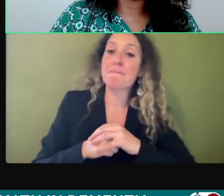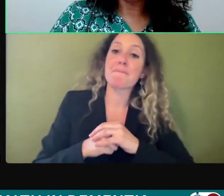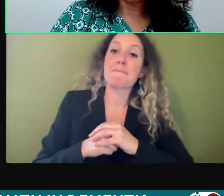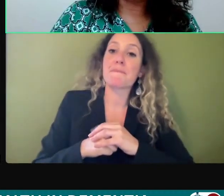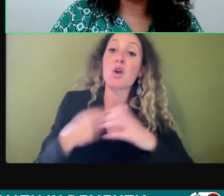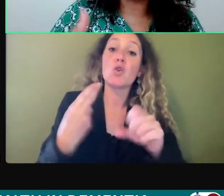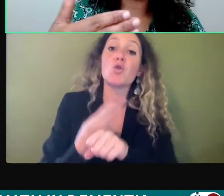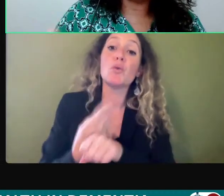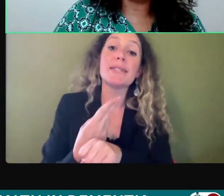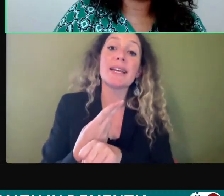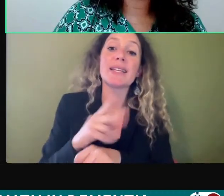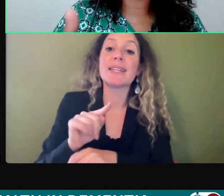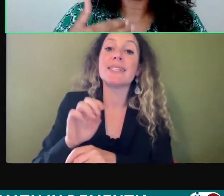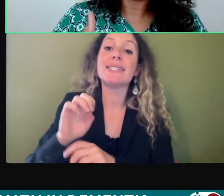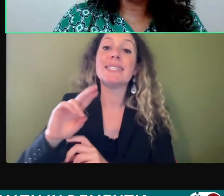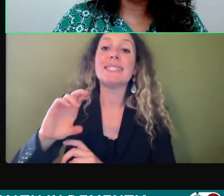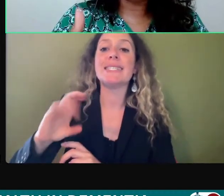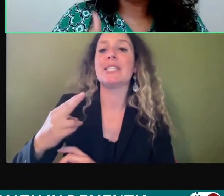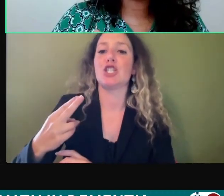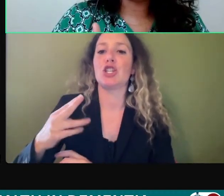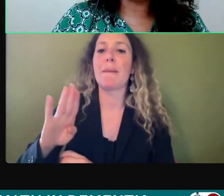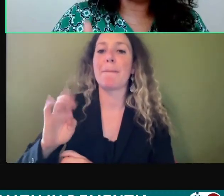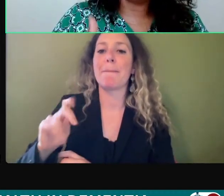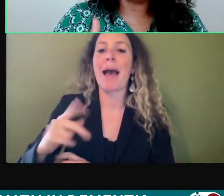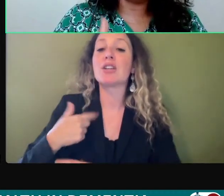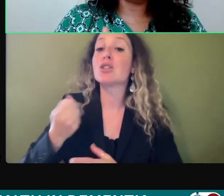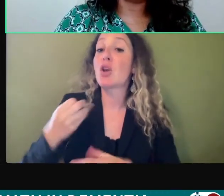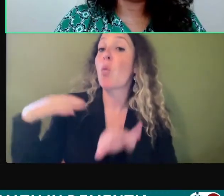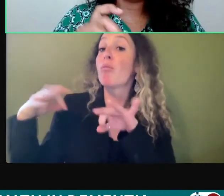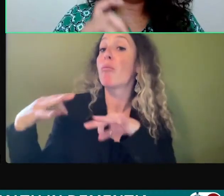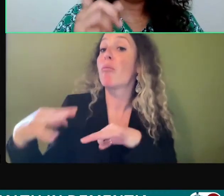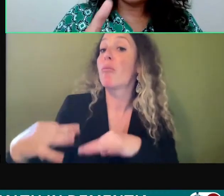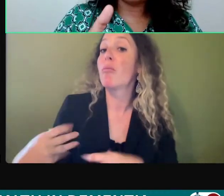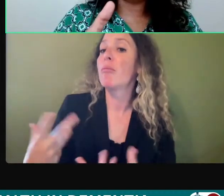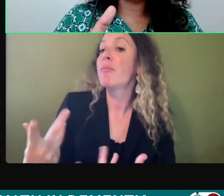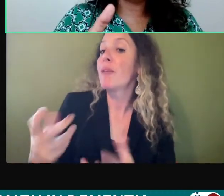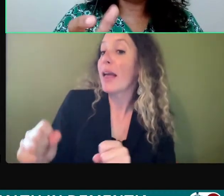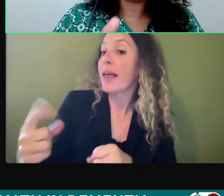instructions, asking that person to say back to you what they understood can be really helpful.